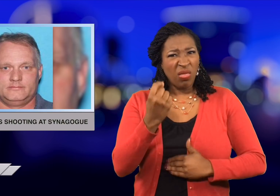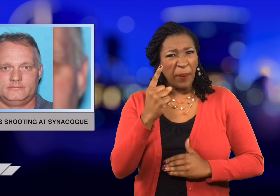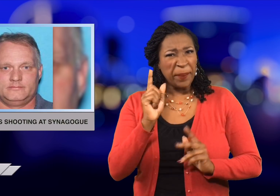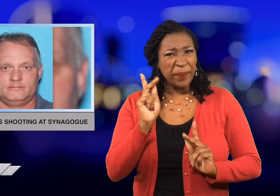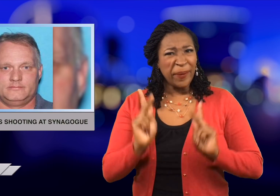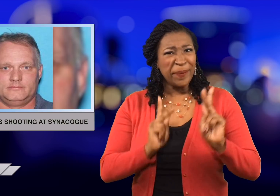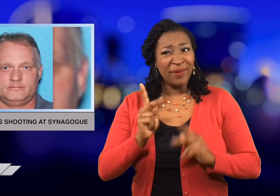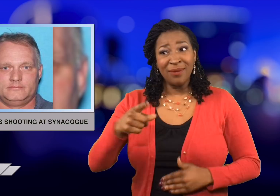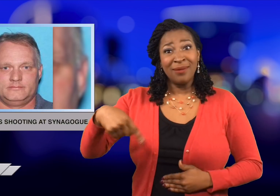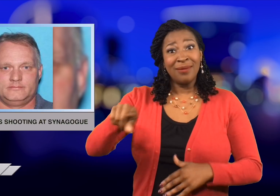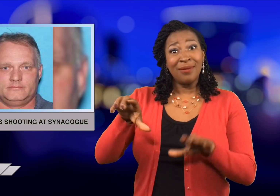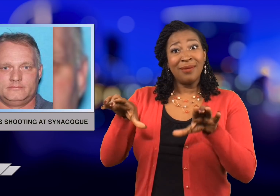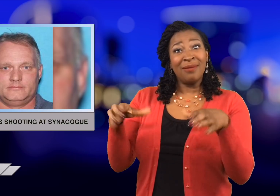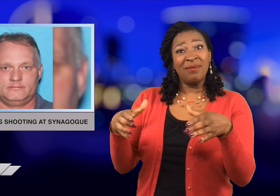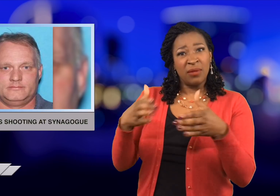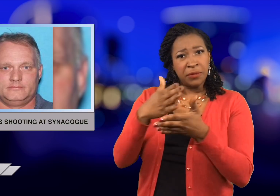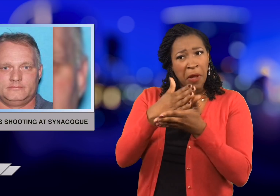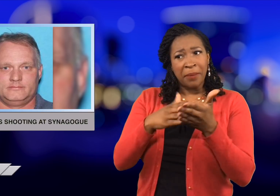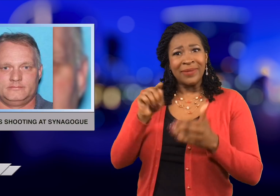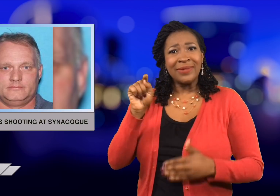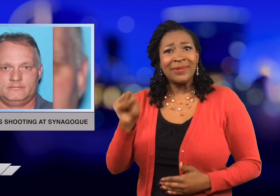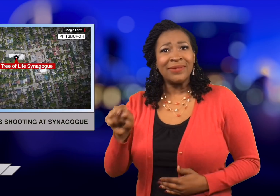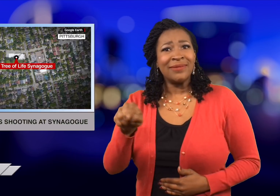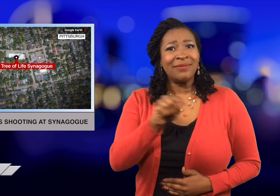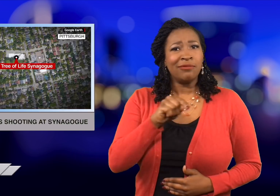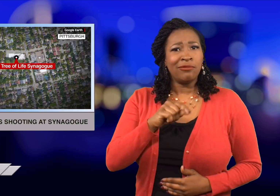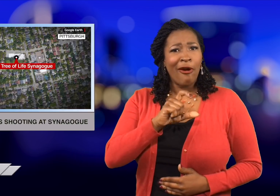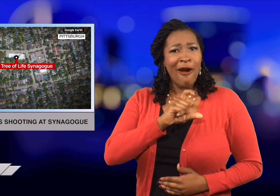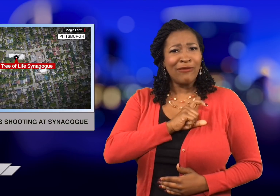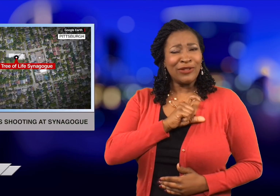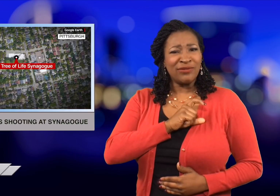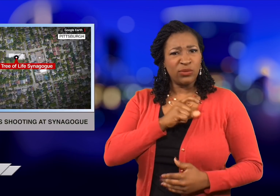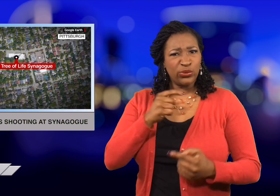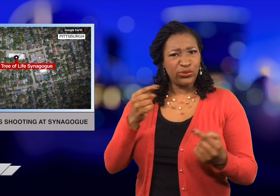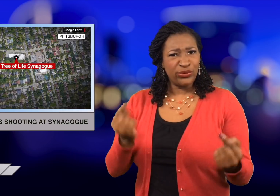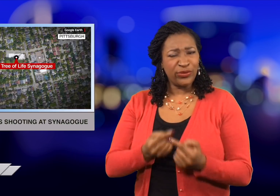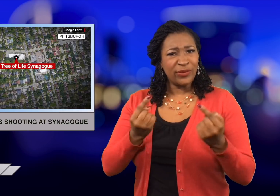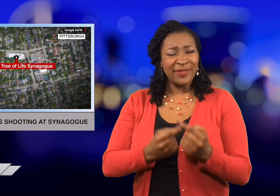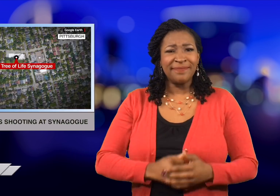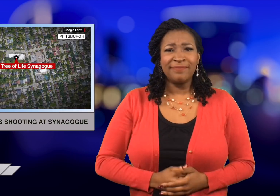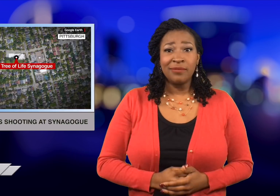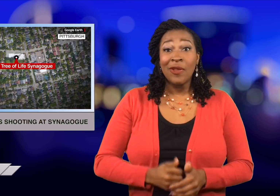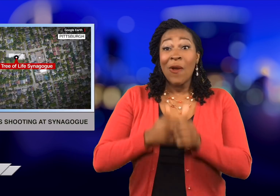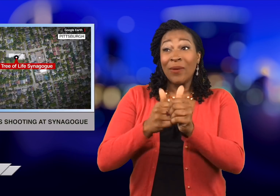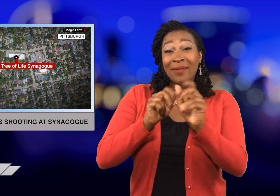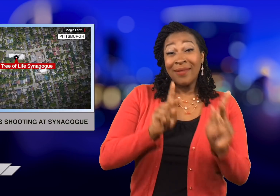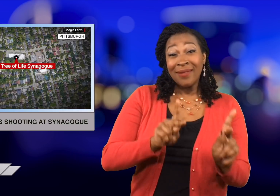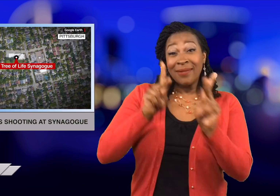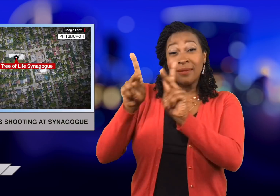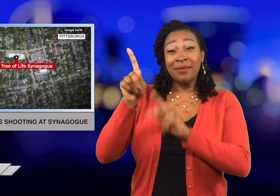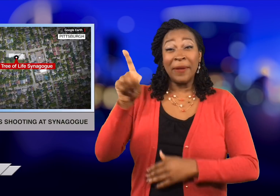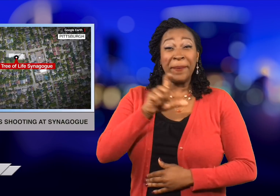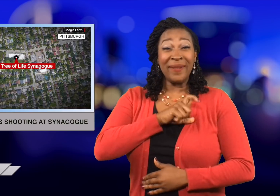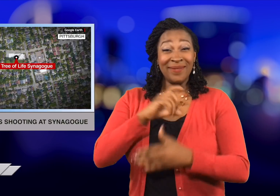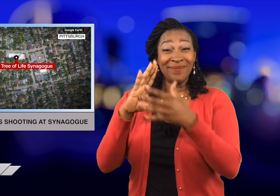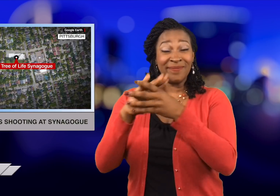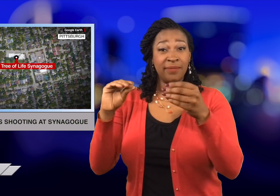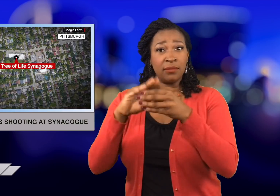11 people are dead and six were injured, including four police officers who responded to the scene.